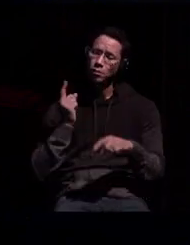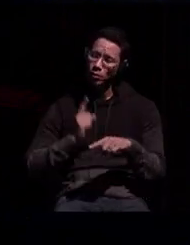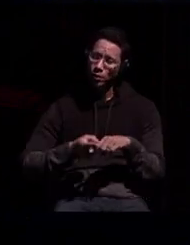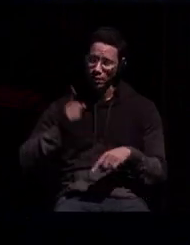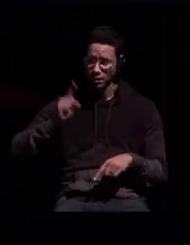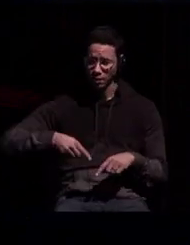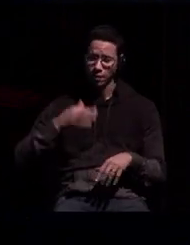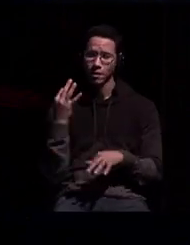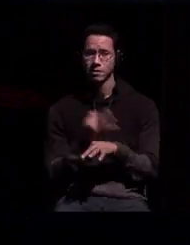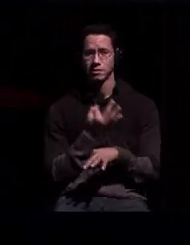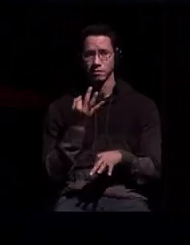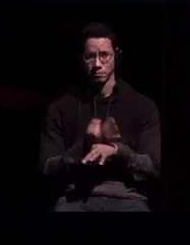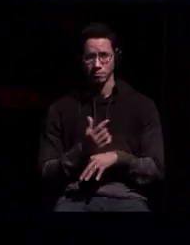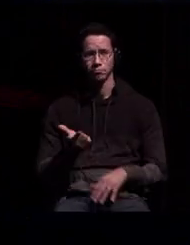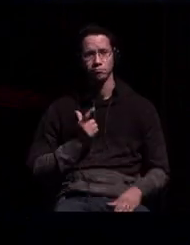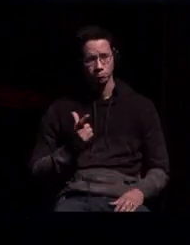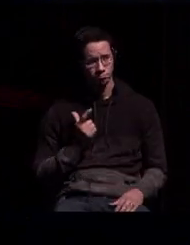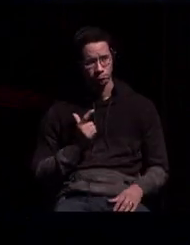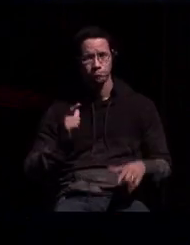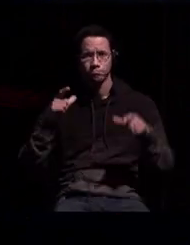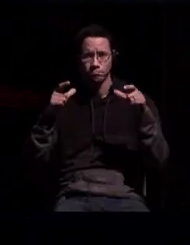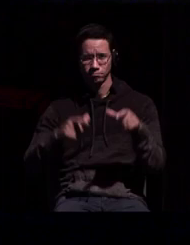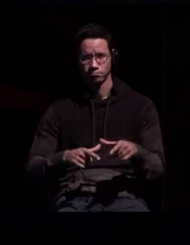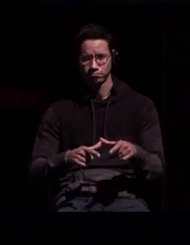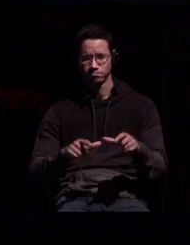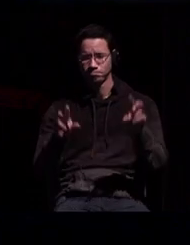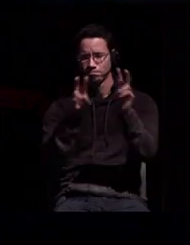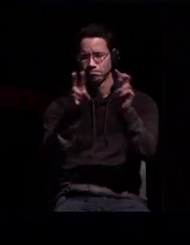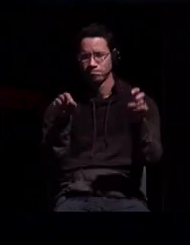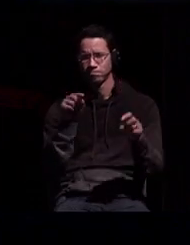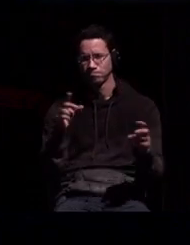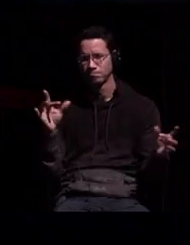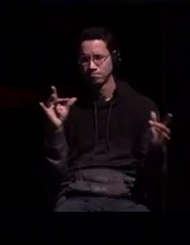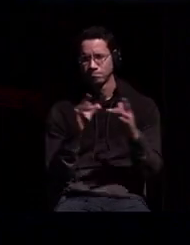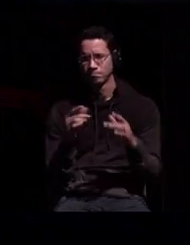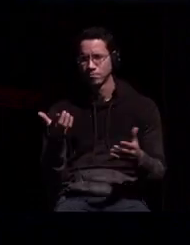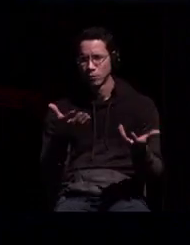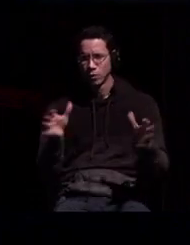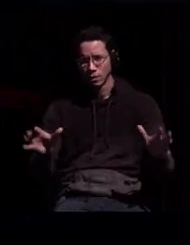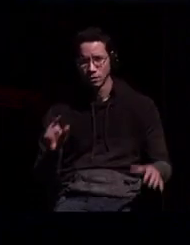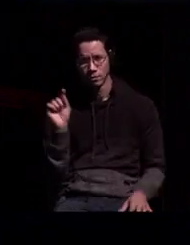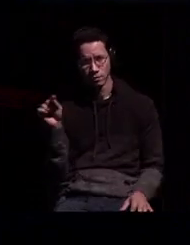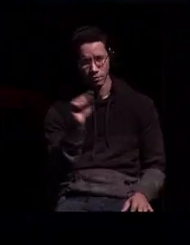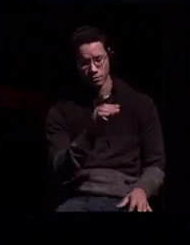sector itself to deal with it. There is resistance... There are different kinds of resistance.